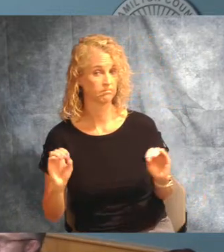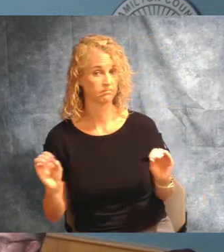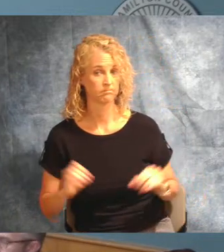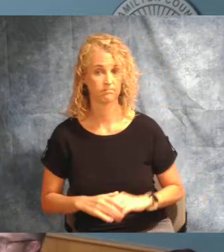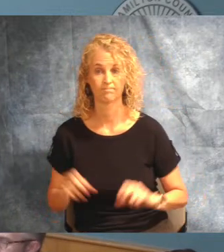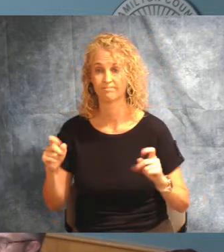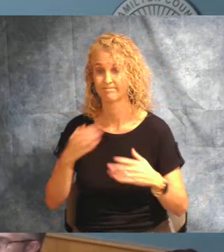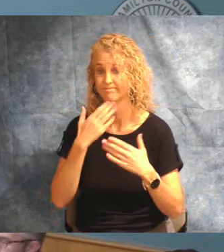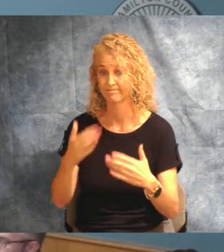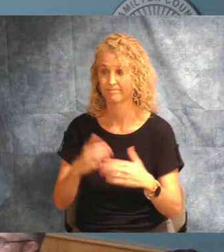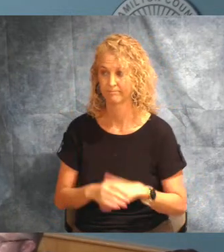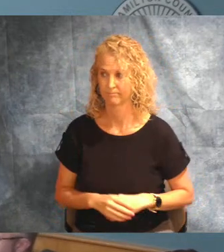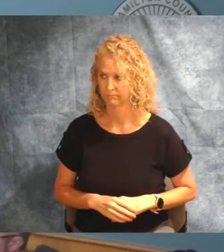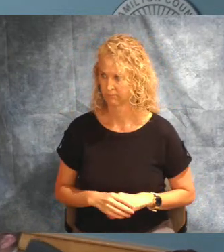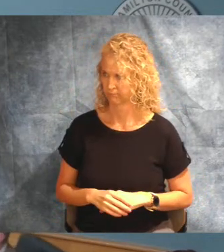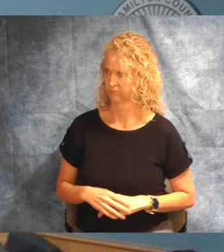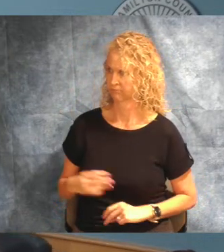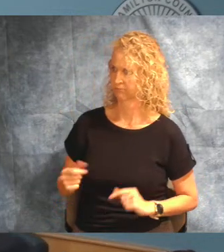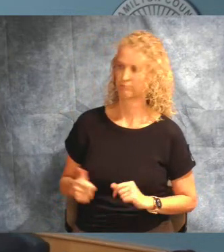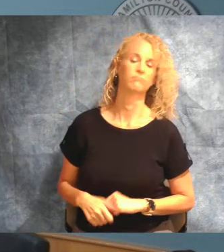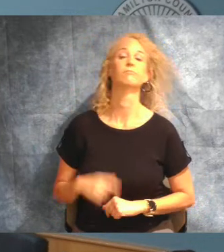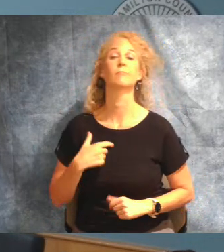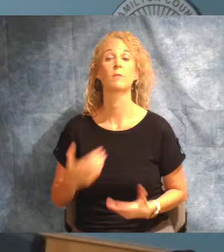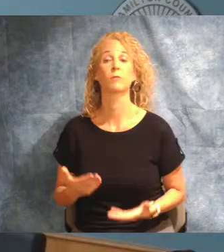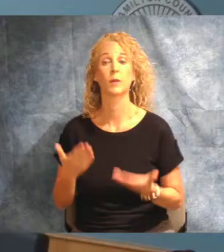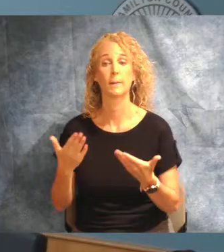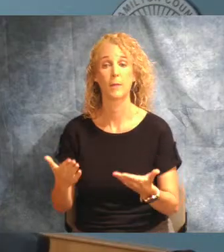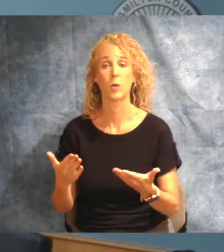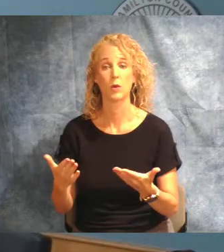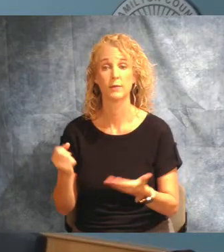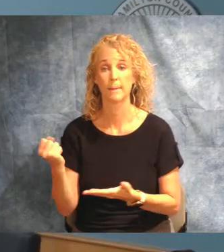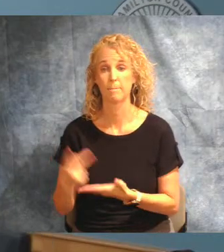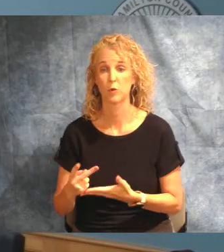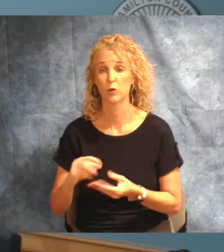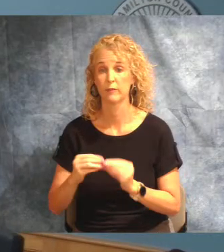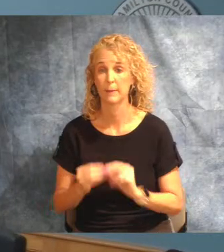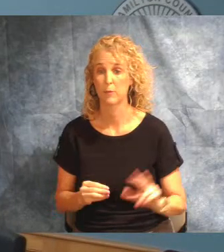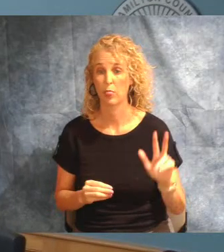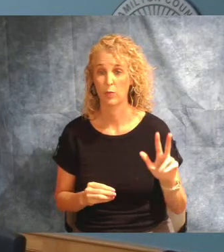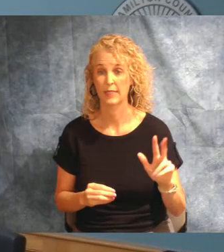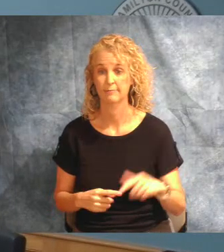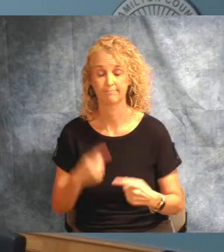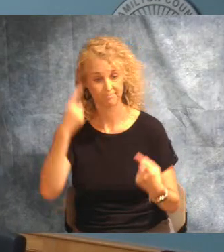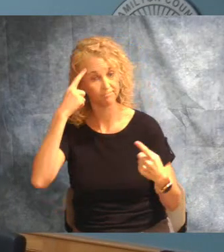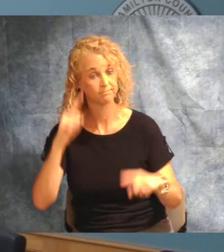Thank you. Thank you so much. I'd like to mo make a motion to approve item three. Second.